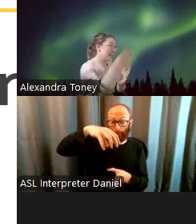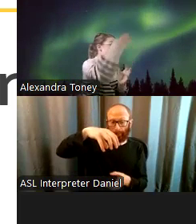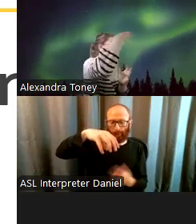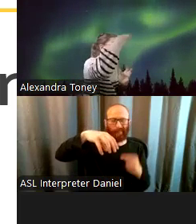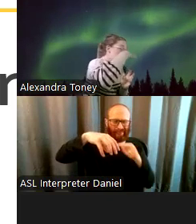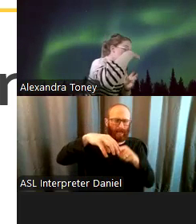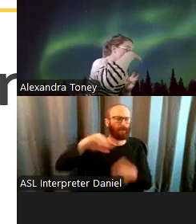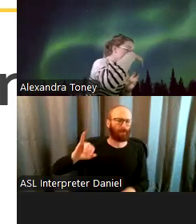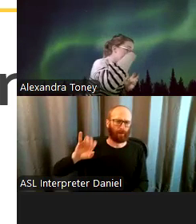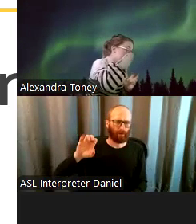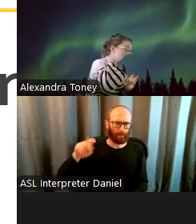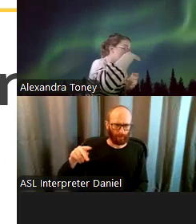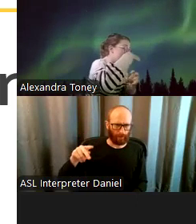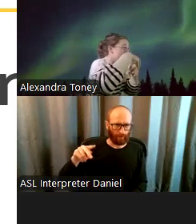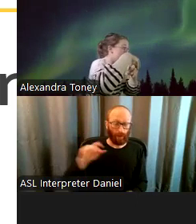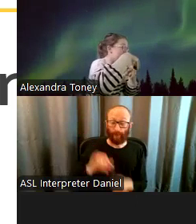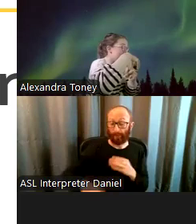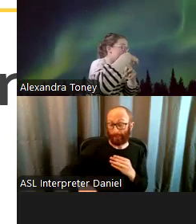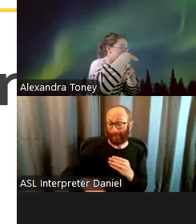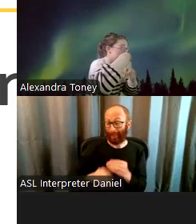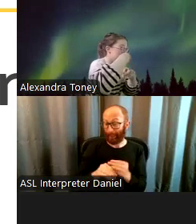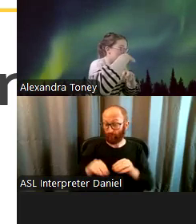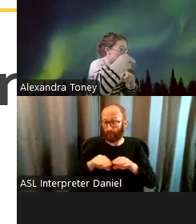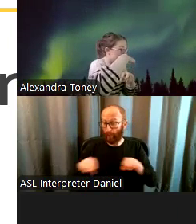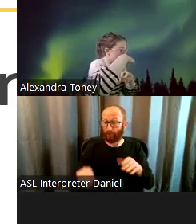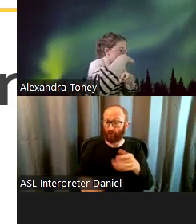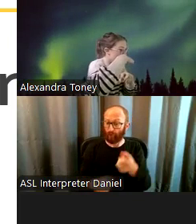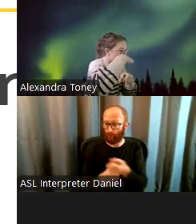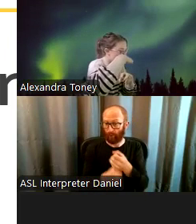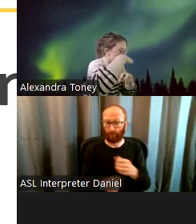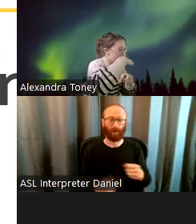an additional layer of support that goes on top of the first general education scoop that